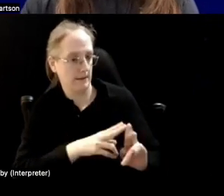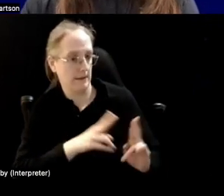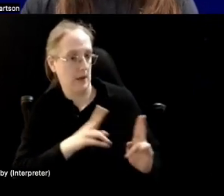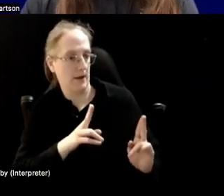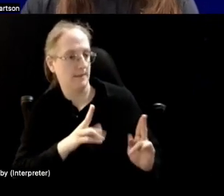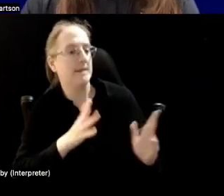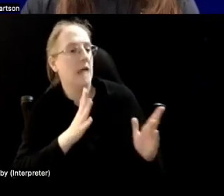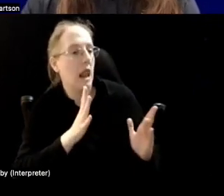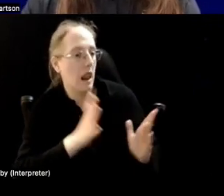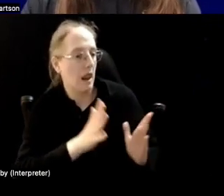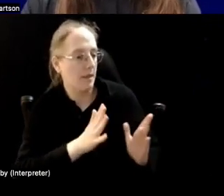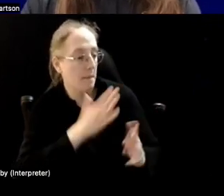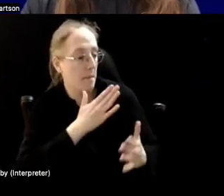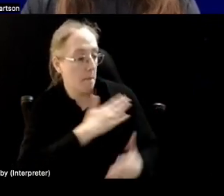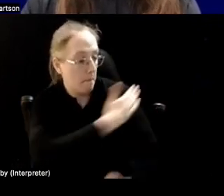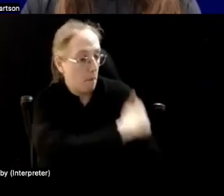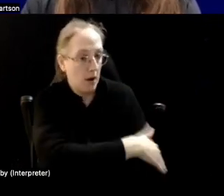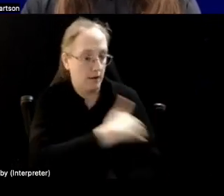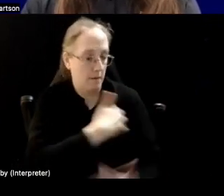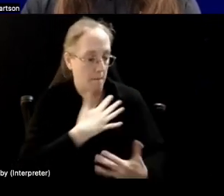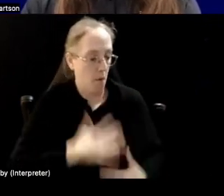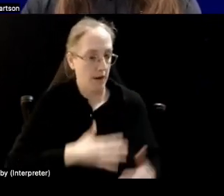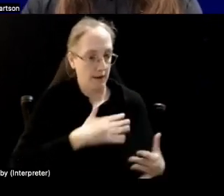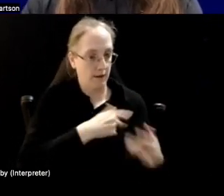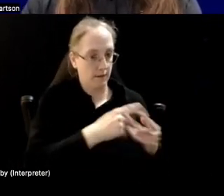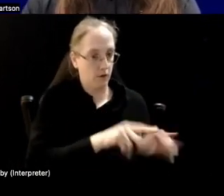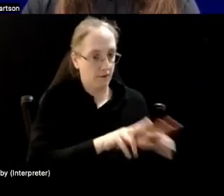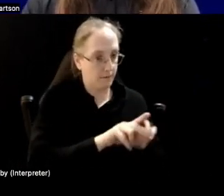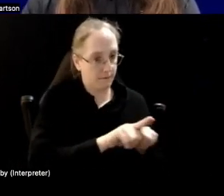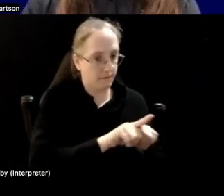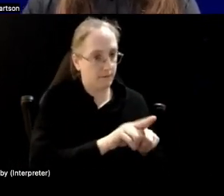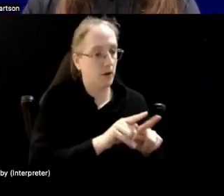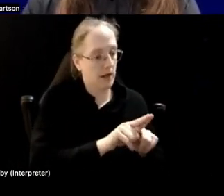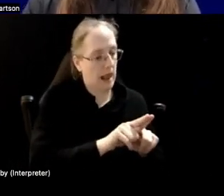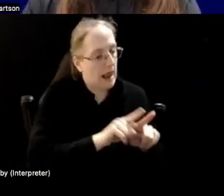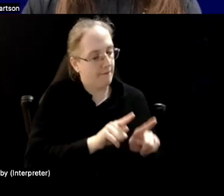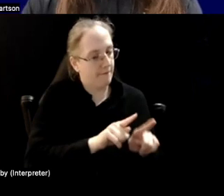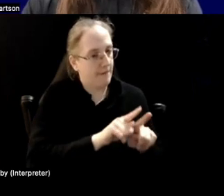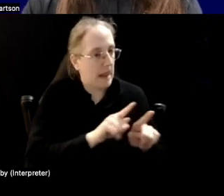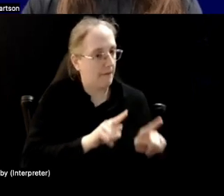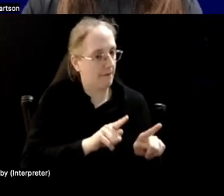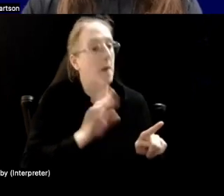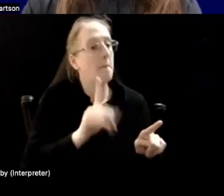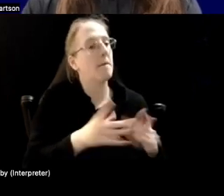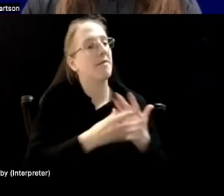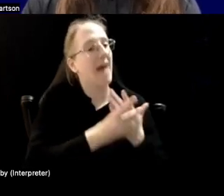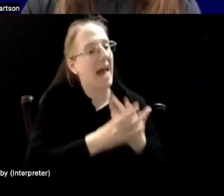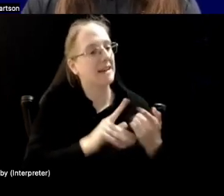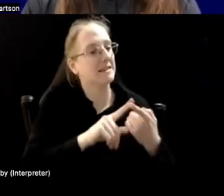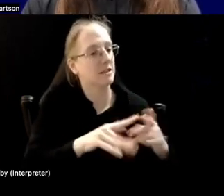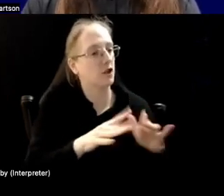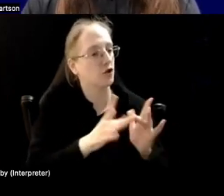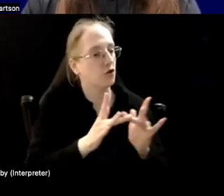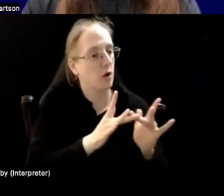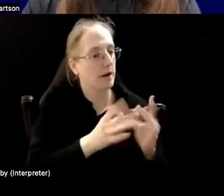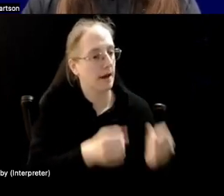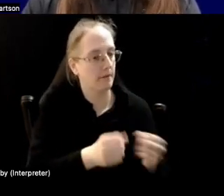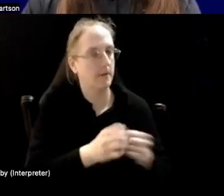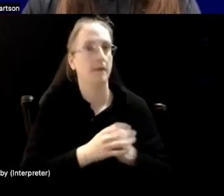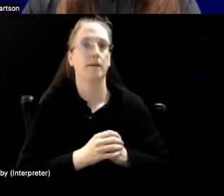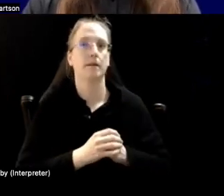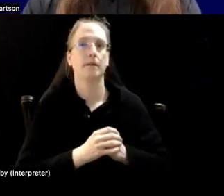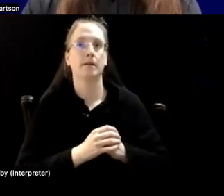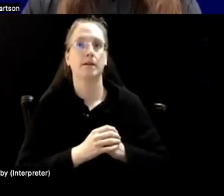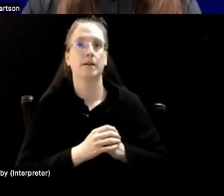body contact, but the student remains in contact with her hands and in the next picture, she grasps